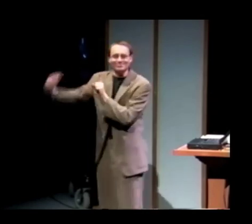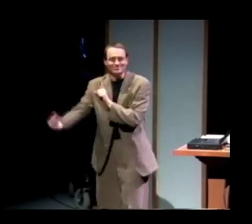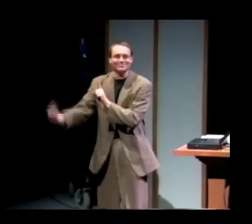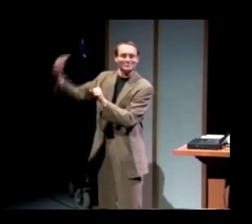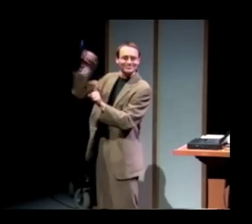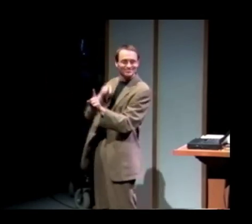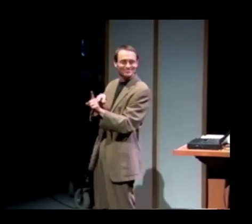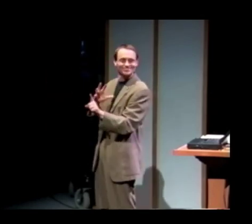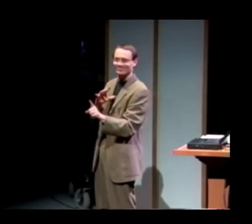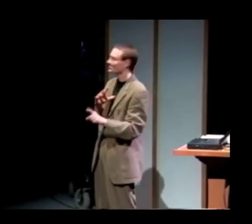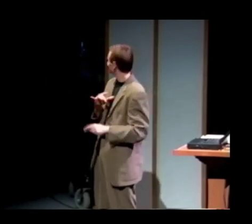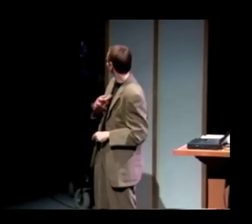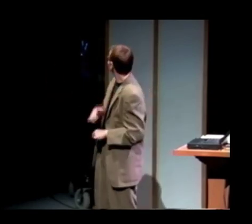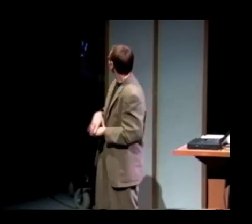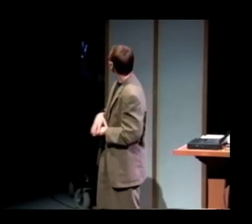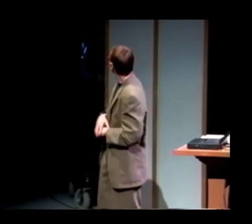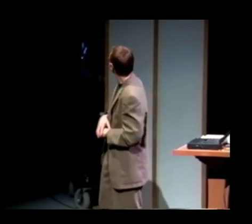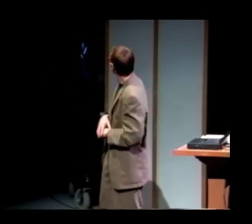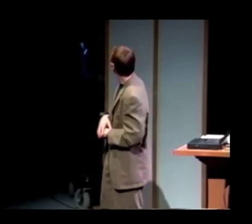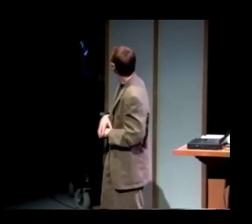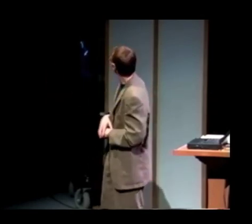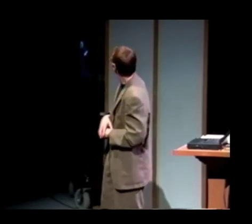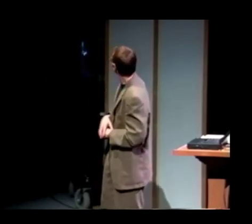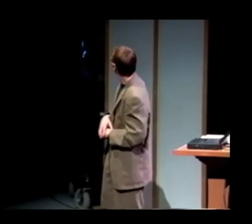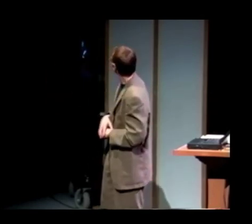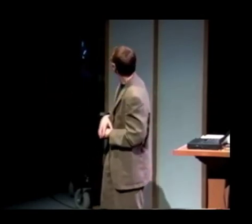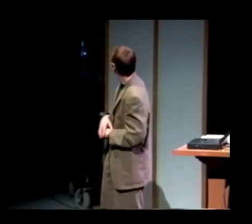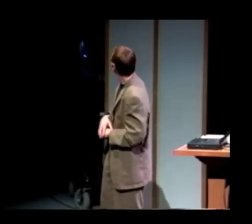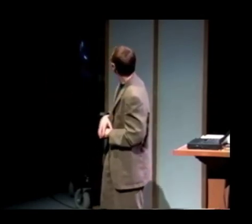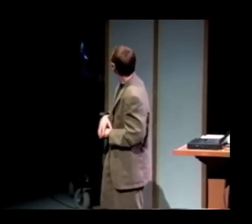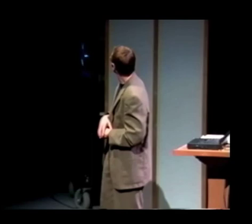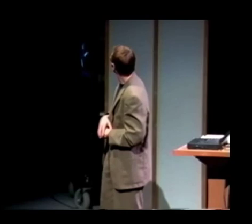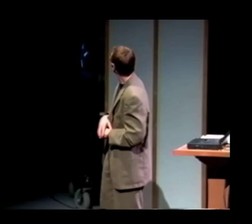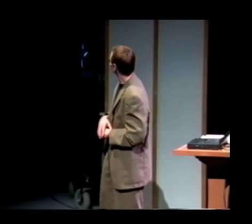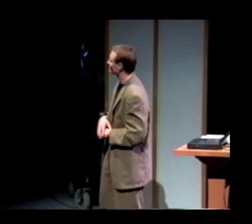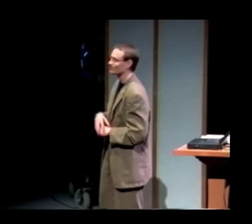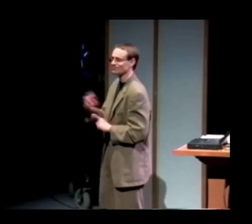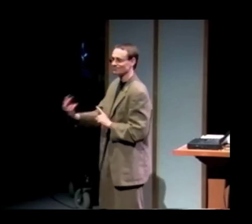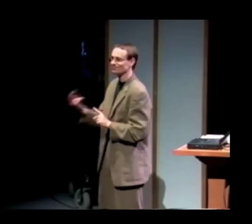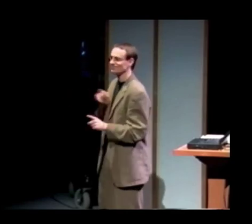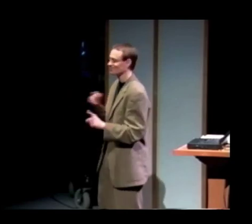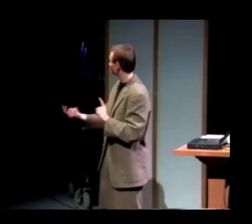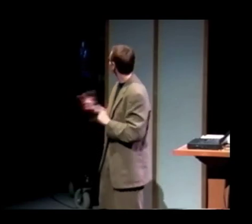OK. YOU SEE THE REVERSE SHOOTING, REVERSE SHOTS?